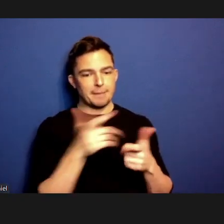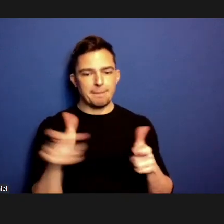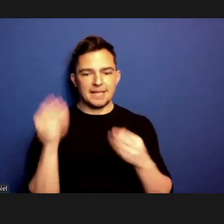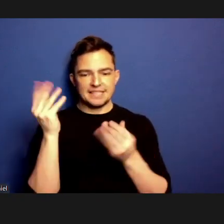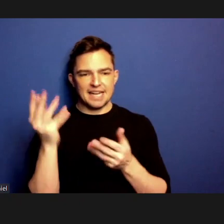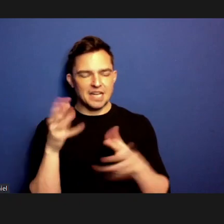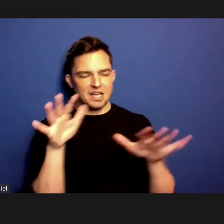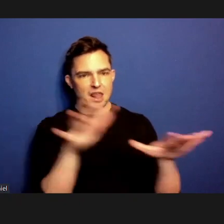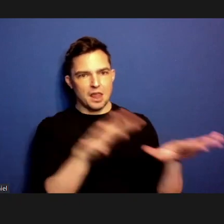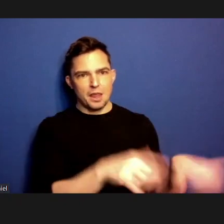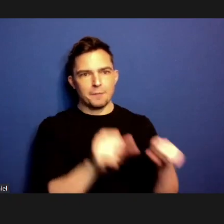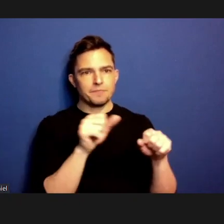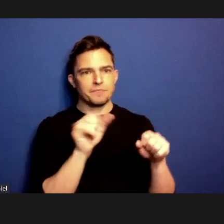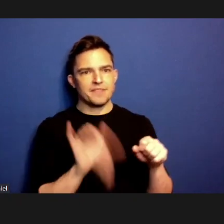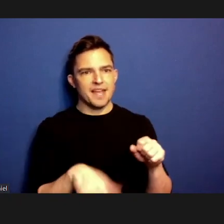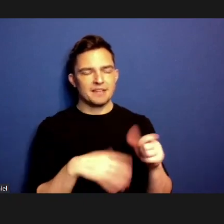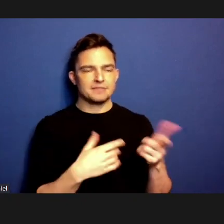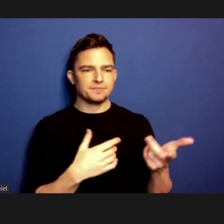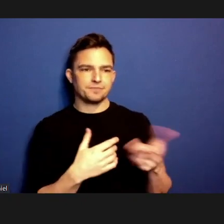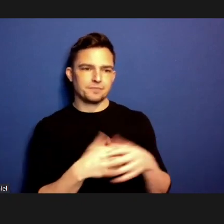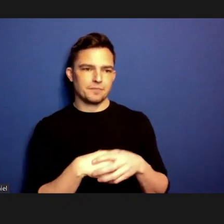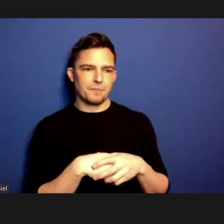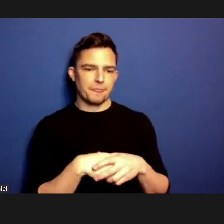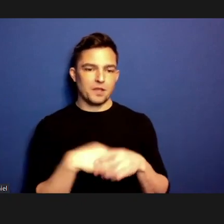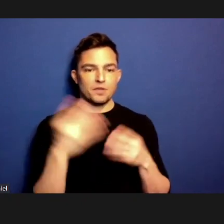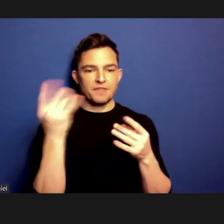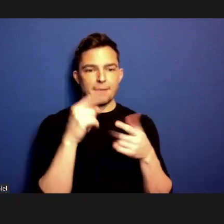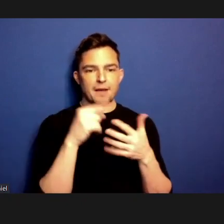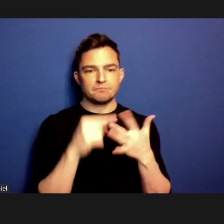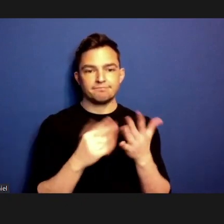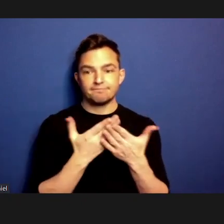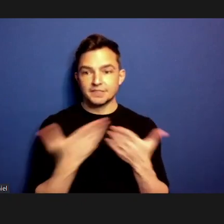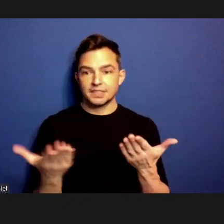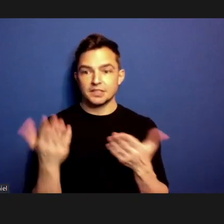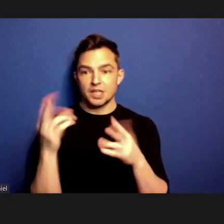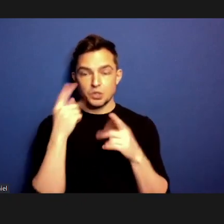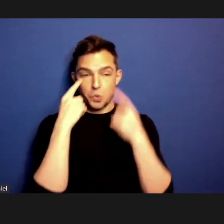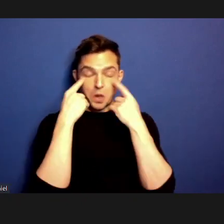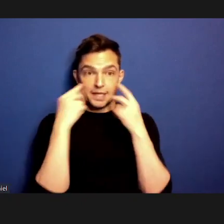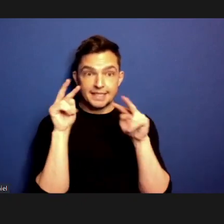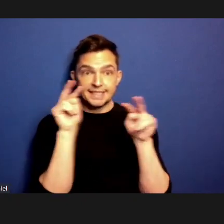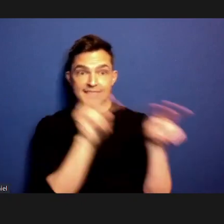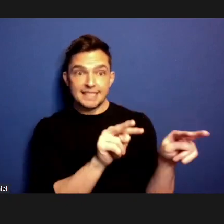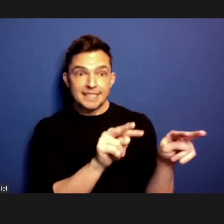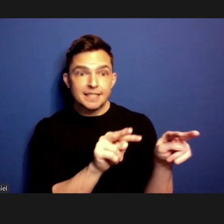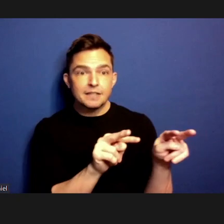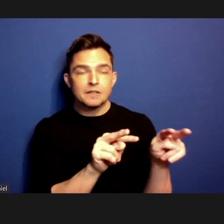And so when you think about all of this and you sort of see the sort of surmounting surveillance